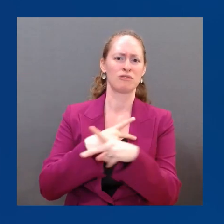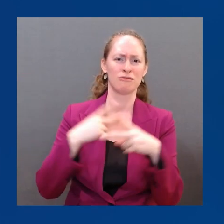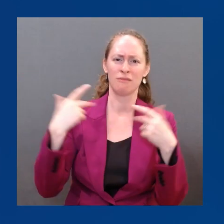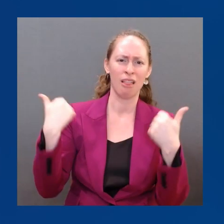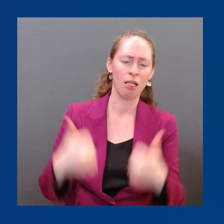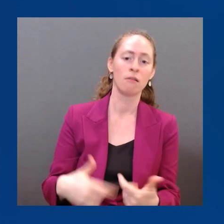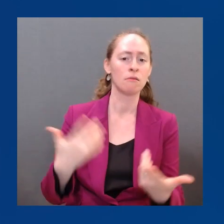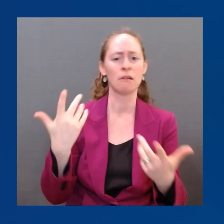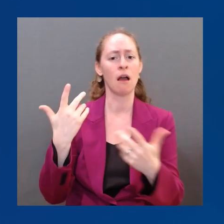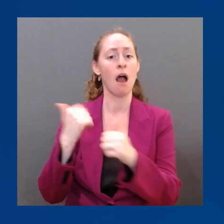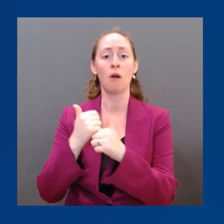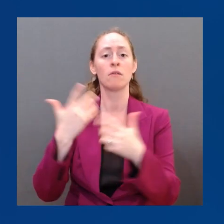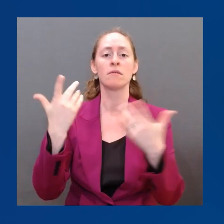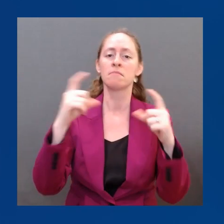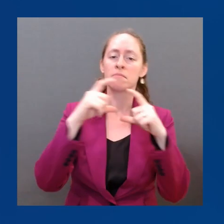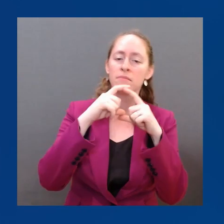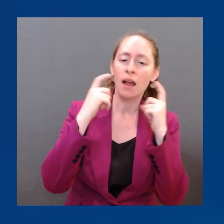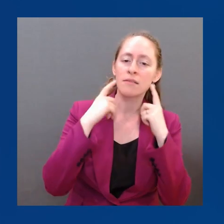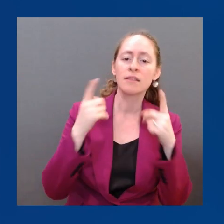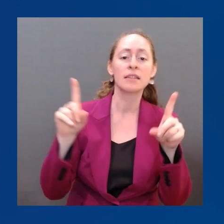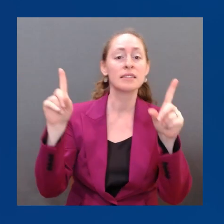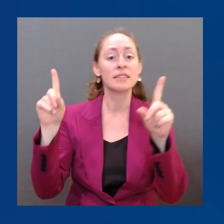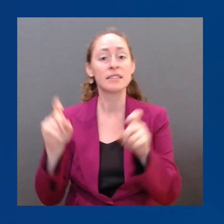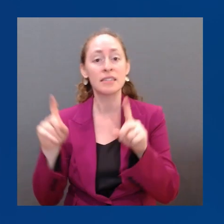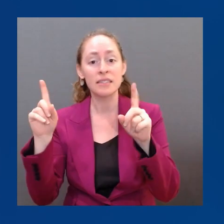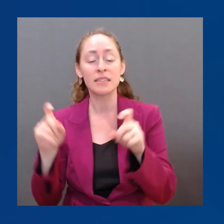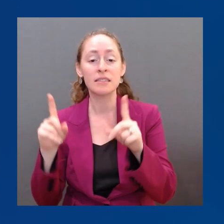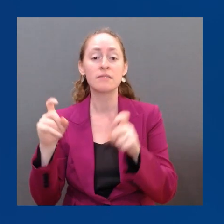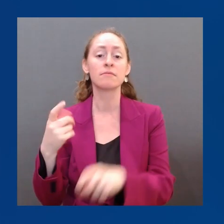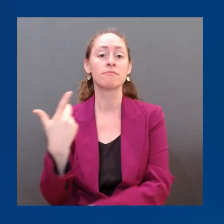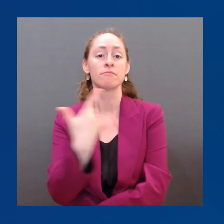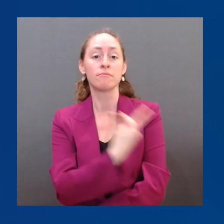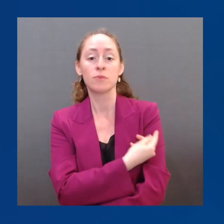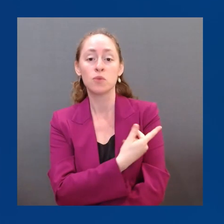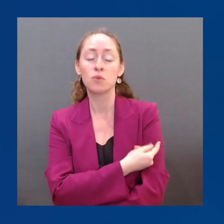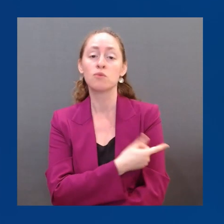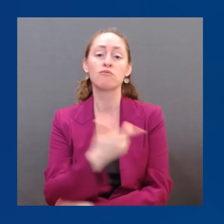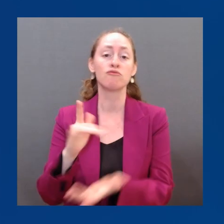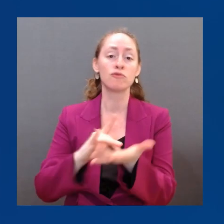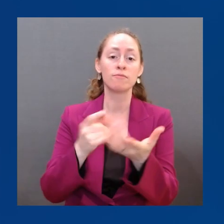therapeutics, ventilation, and filtration, of course, as well -- those are the major tools.